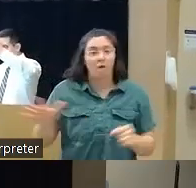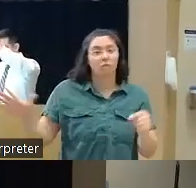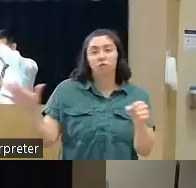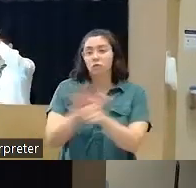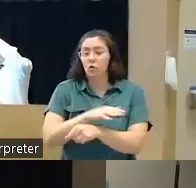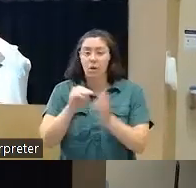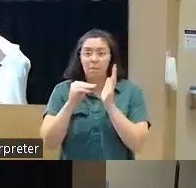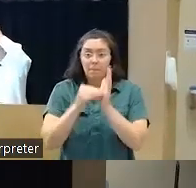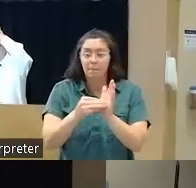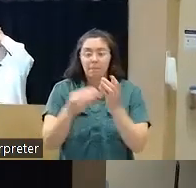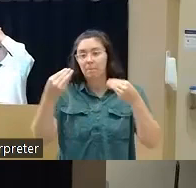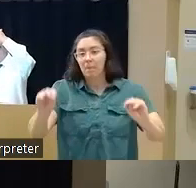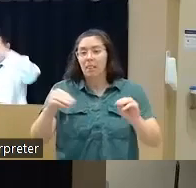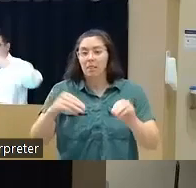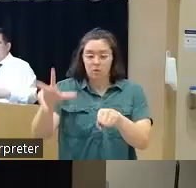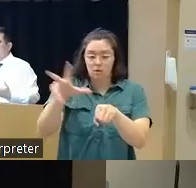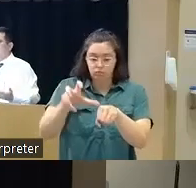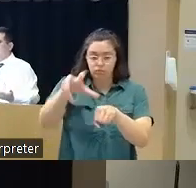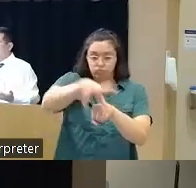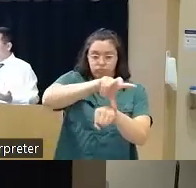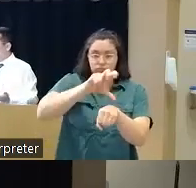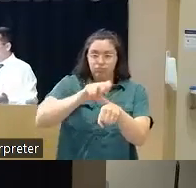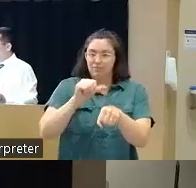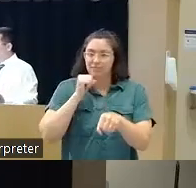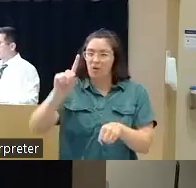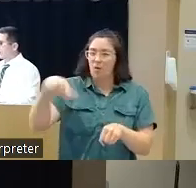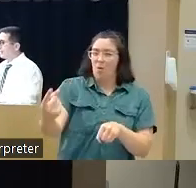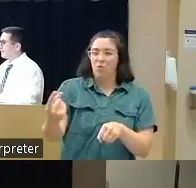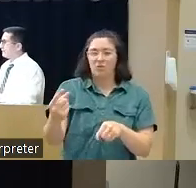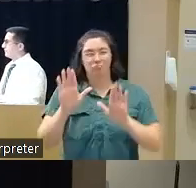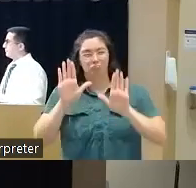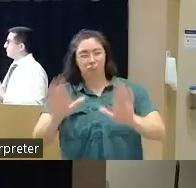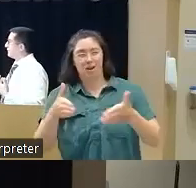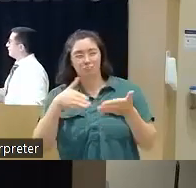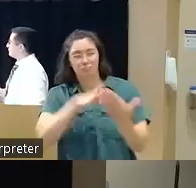sponges that you put on the brain to stimulate is really not necessarily a great way to better